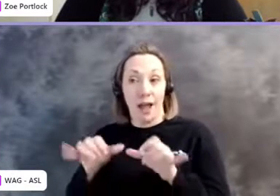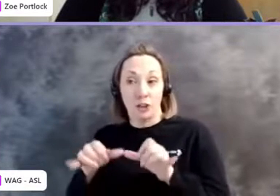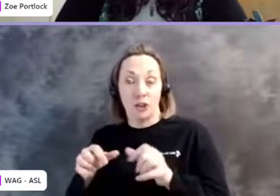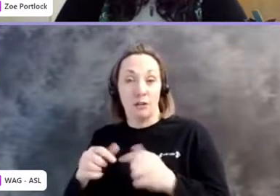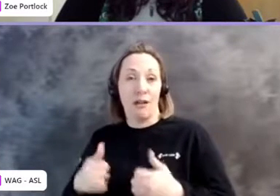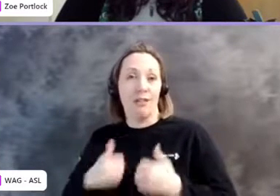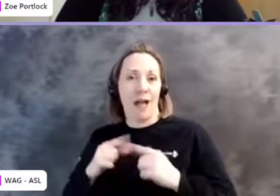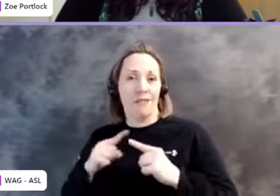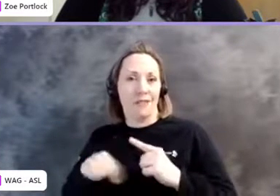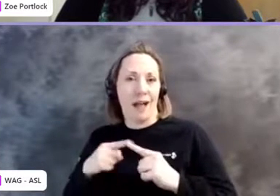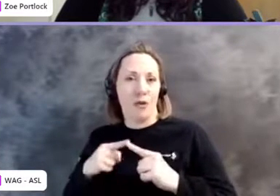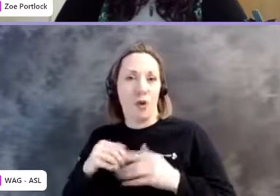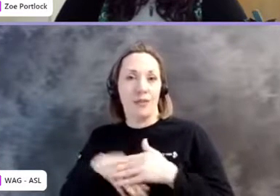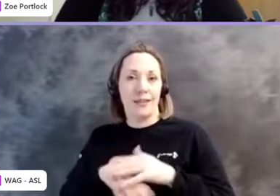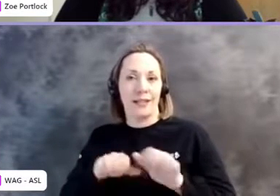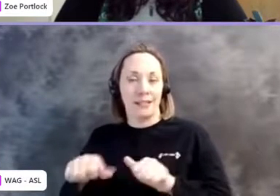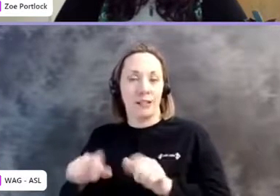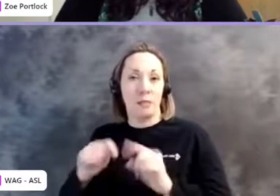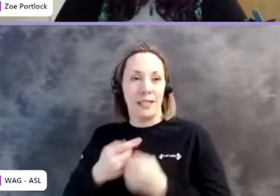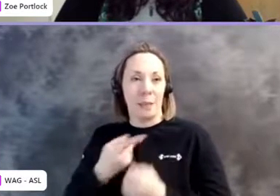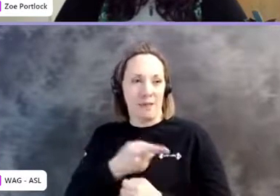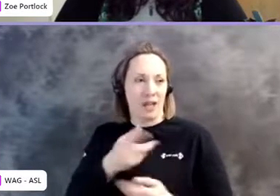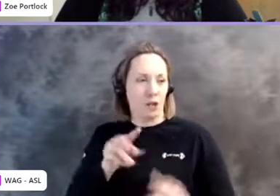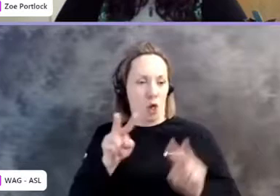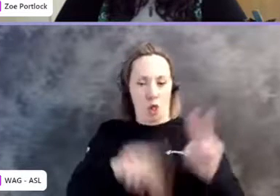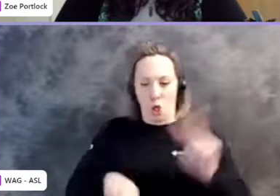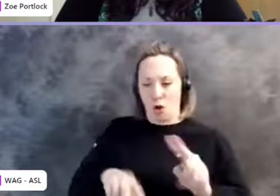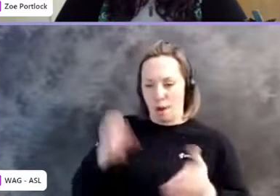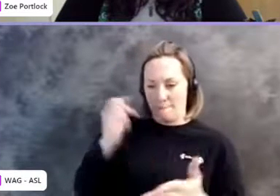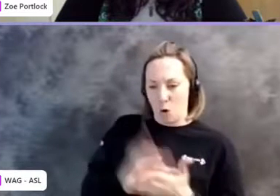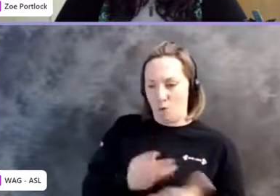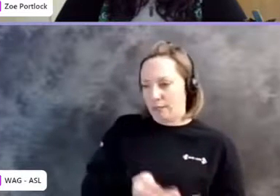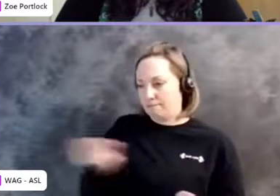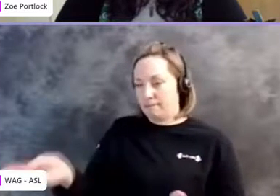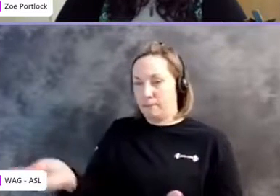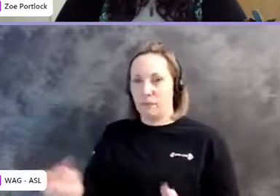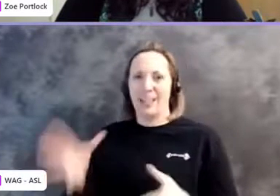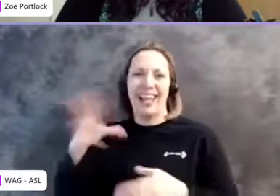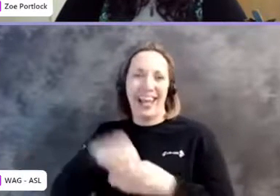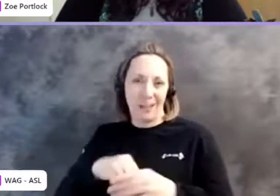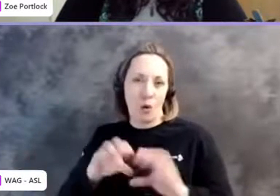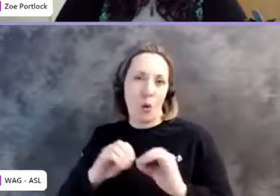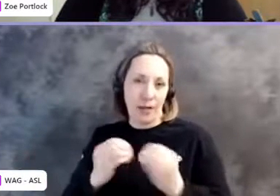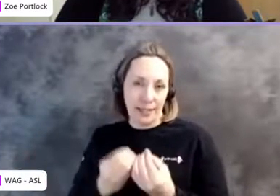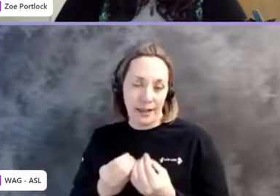what they should be doing? That we offer tools that can integrate into the design and engineering life cycle that